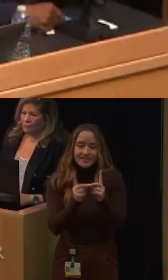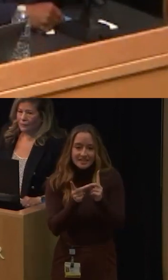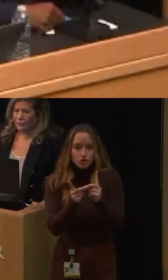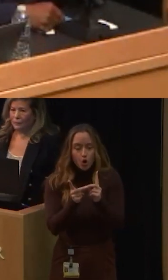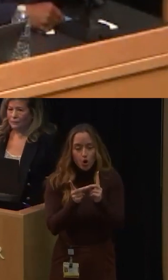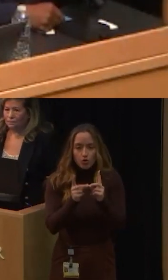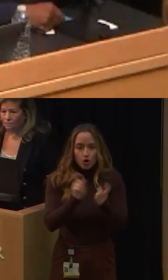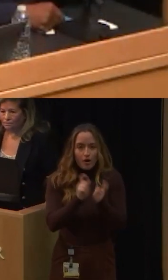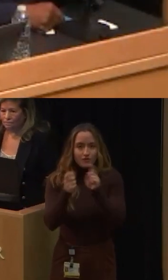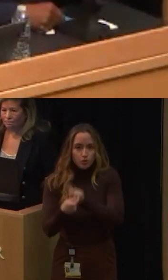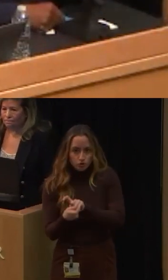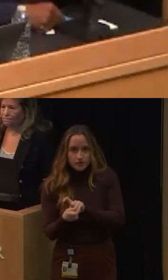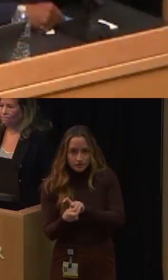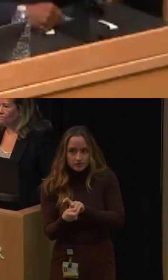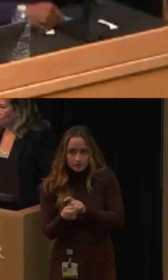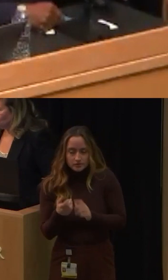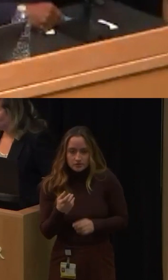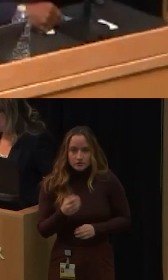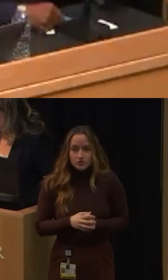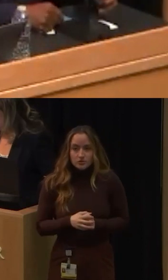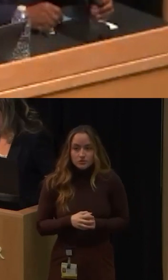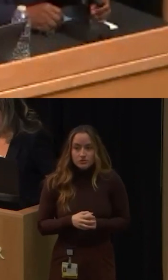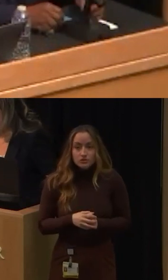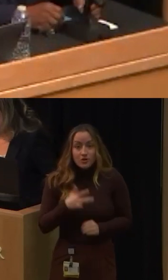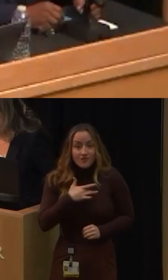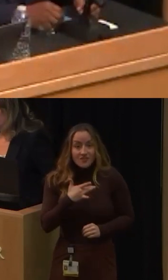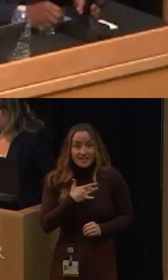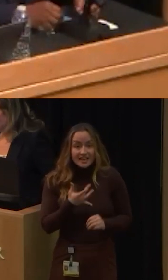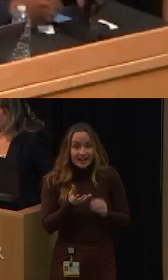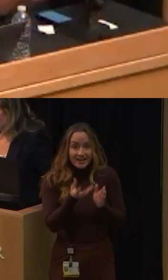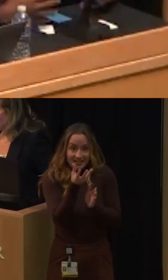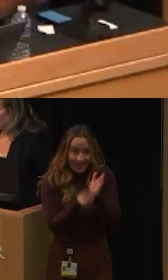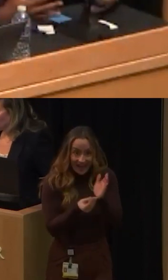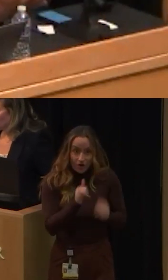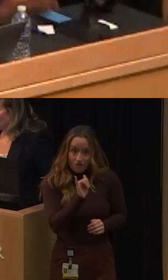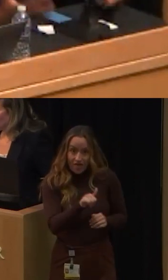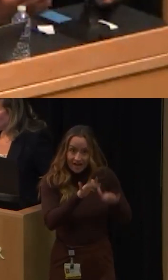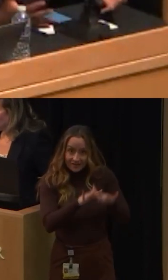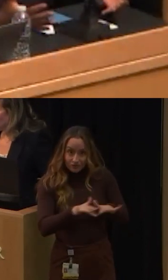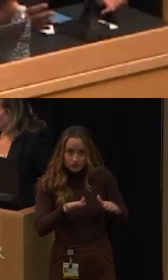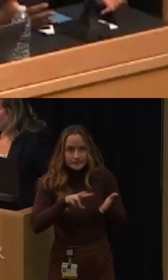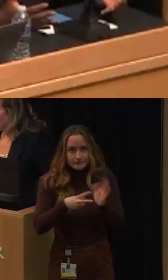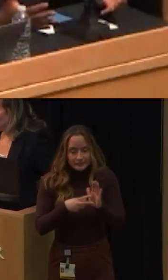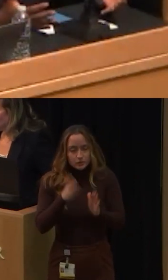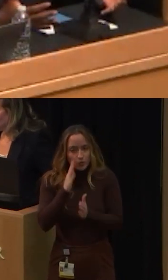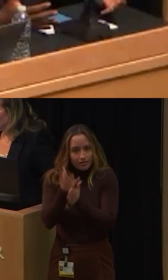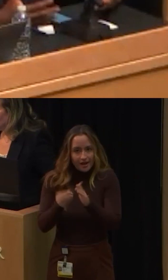A contributing factor to our economic decline is the lack of diversity, and so the thing that we can do different